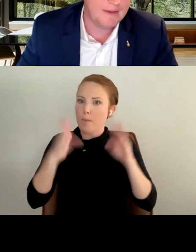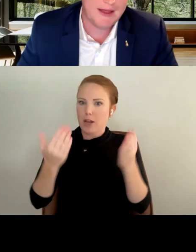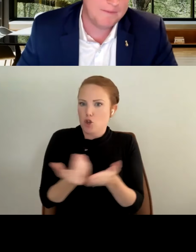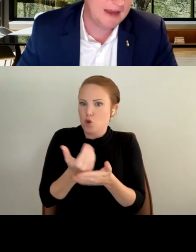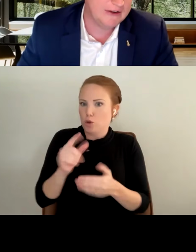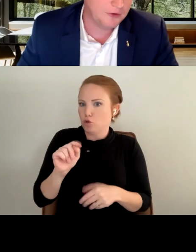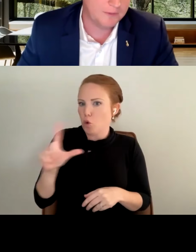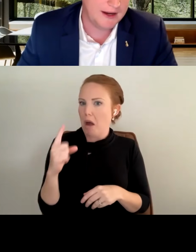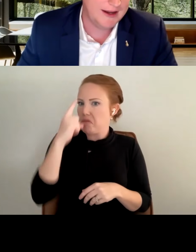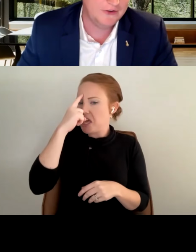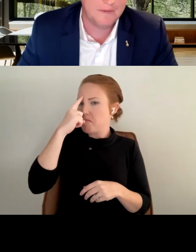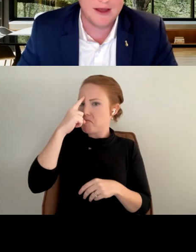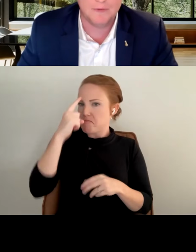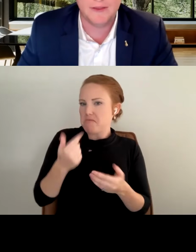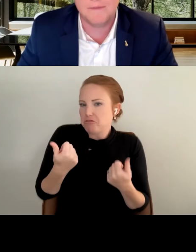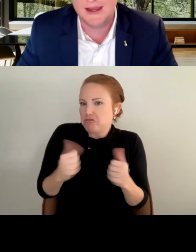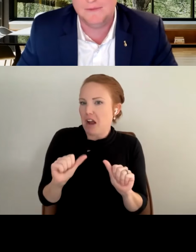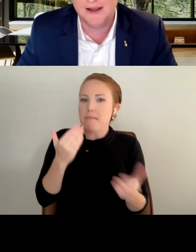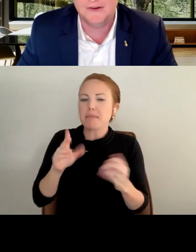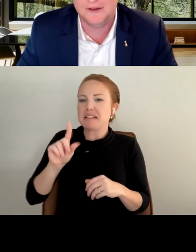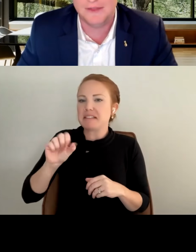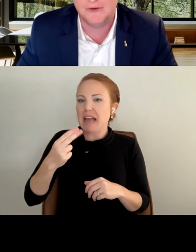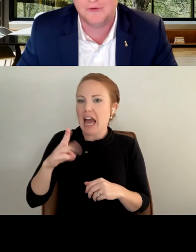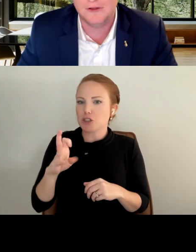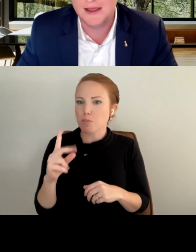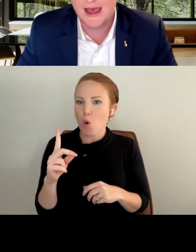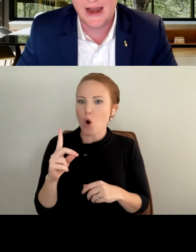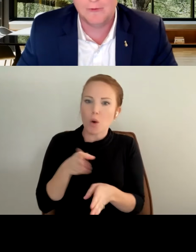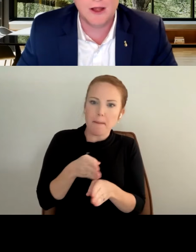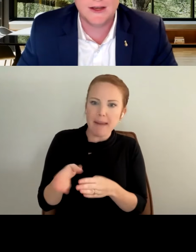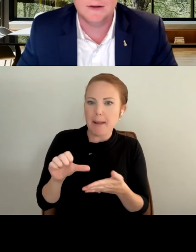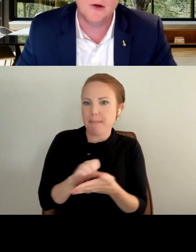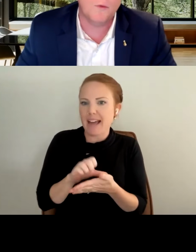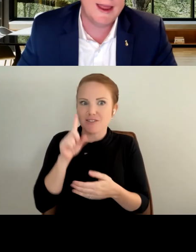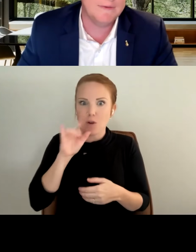I'm on the dashboard page or I'm on one of the main pages of that tool, and I run a WAVE,